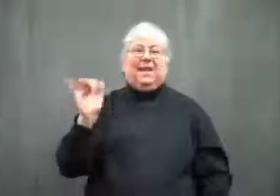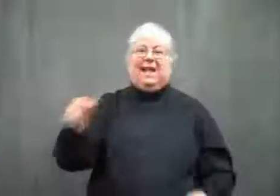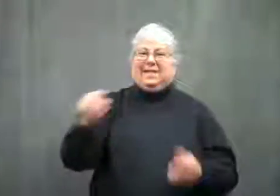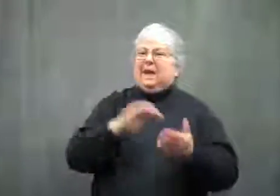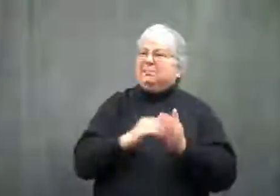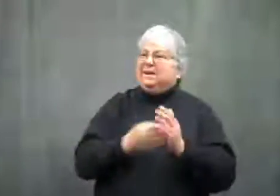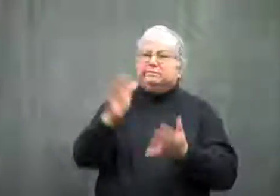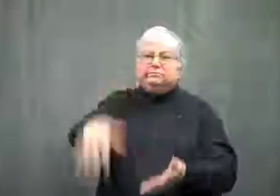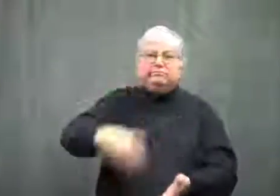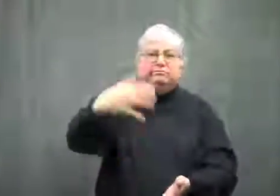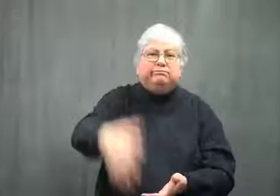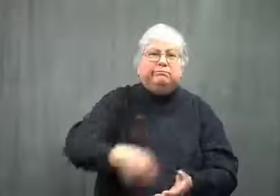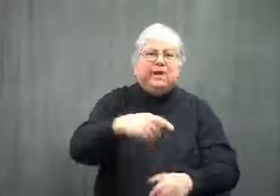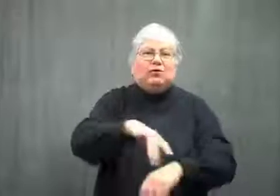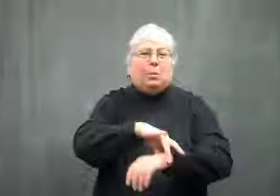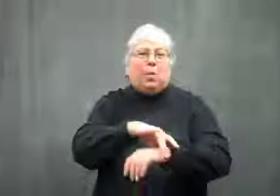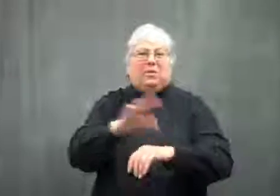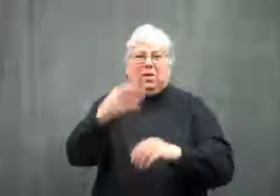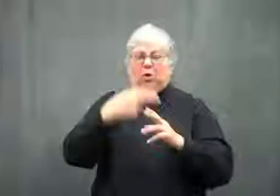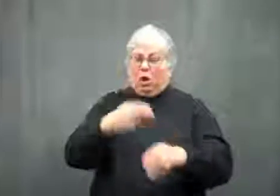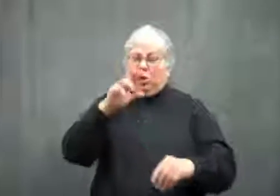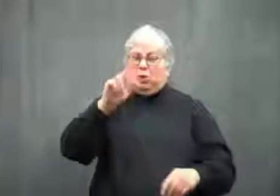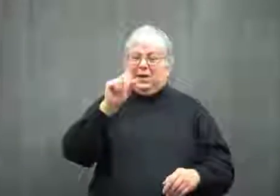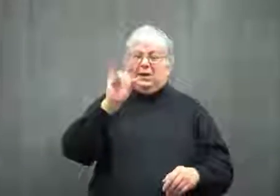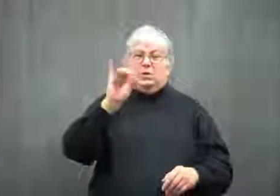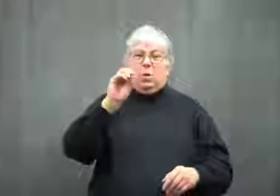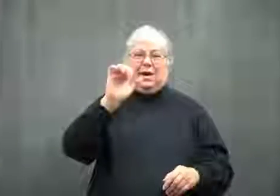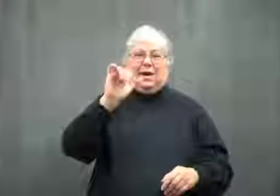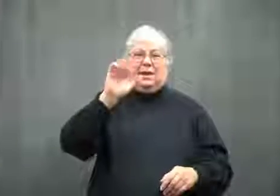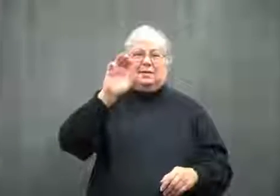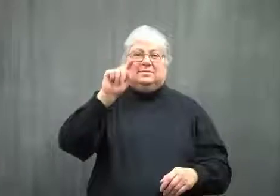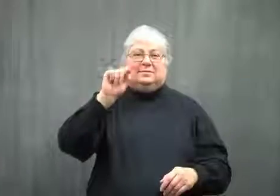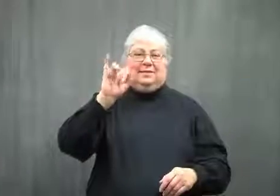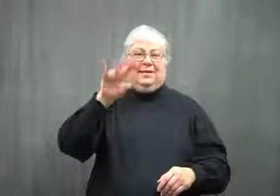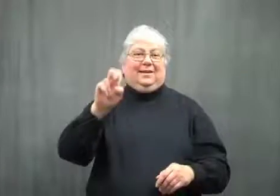Radioactive materials are mined from the earth.